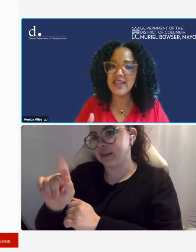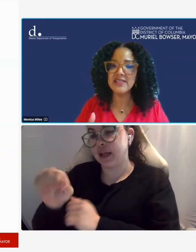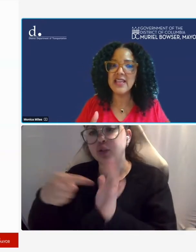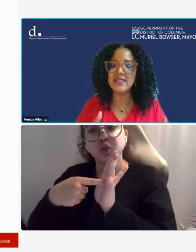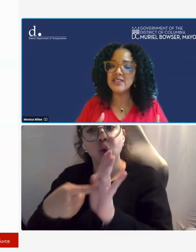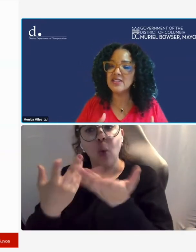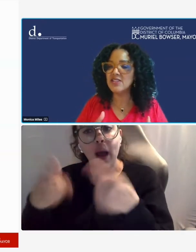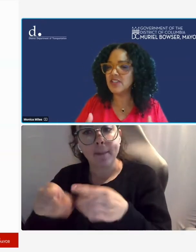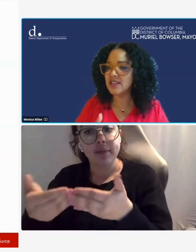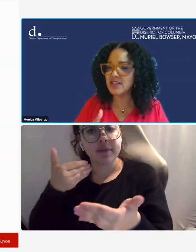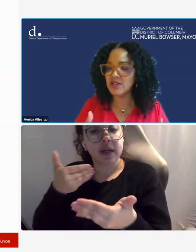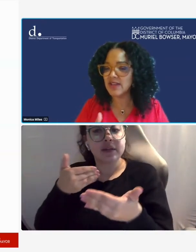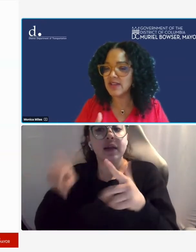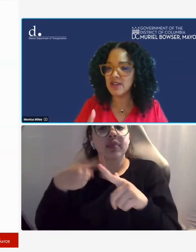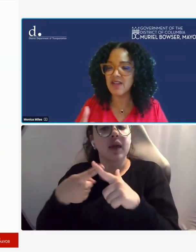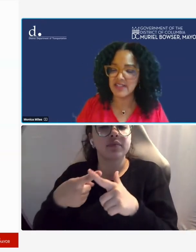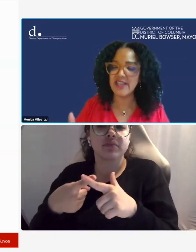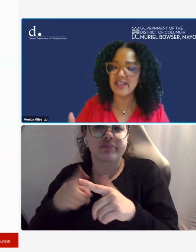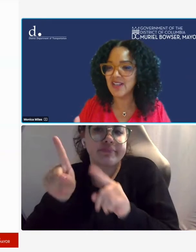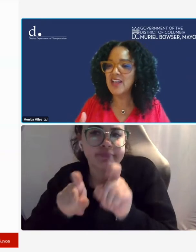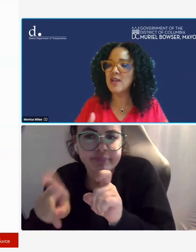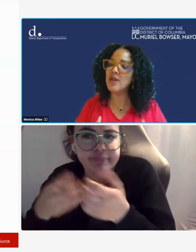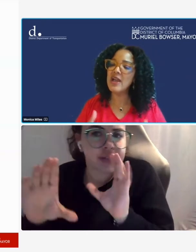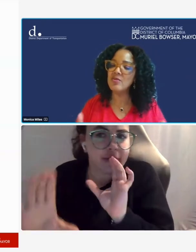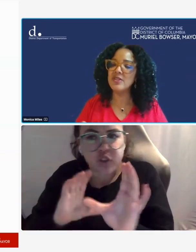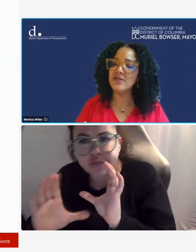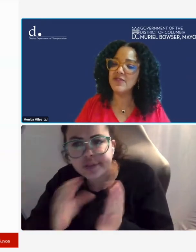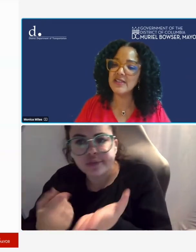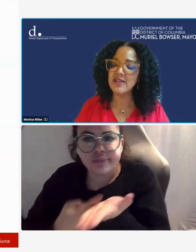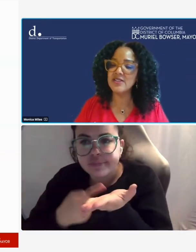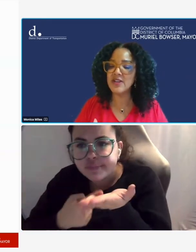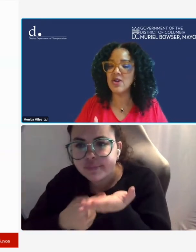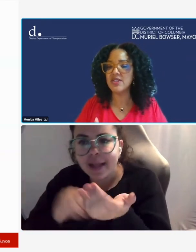and then to just get you know have conversation about how will this affect our indirect cost rate